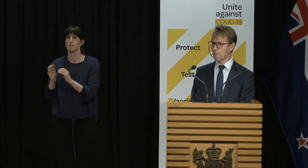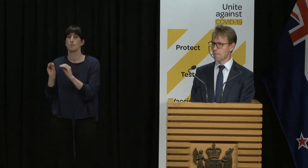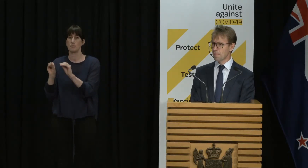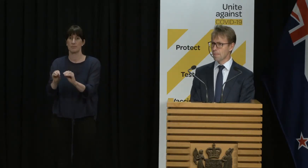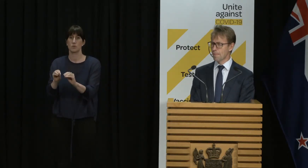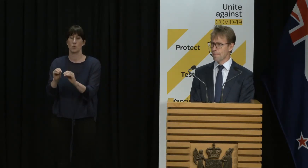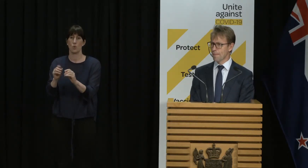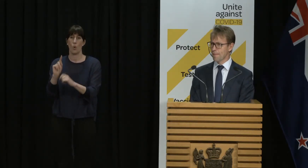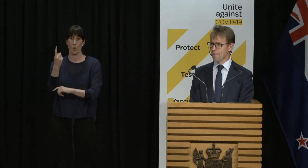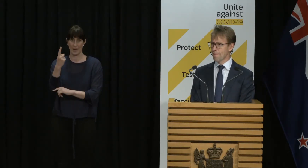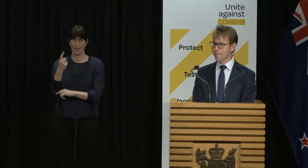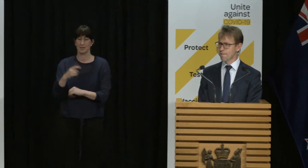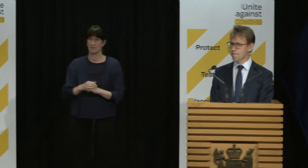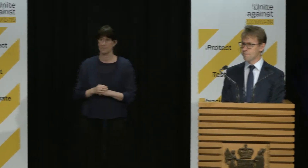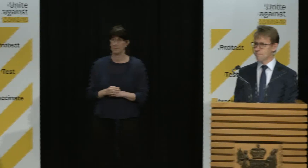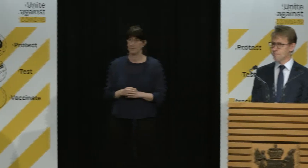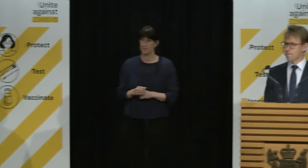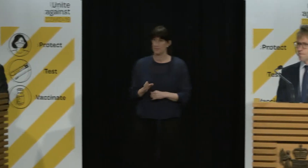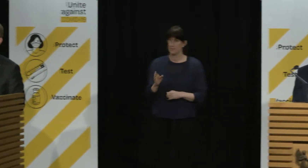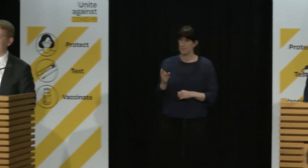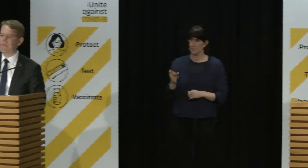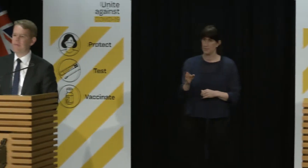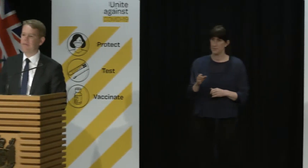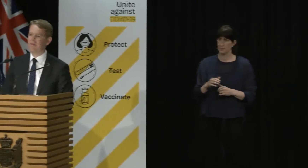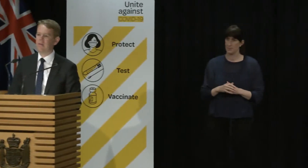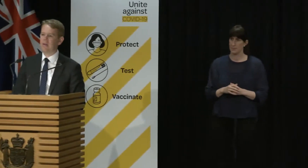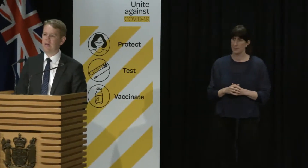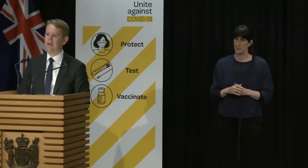done legally and urgently. Otherwise they are transported to Auckland where they are being prioritised to the